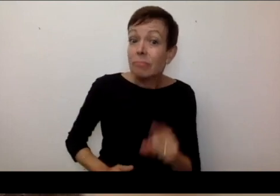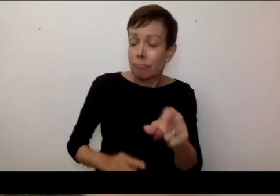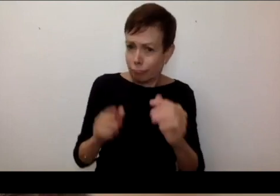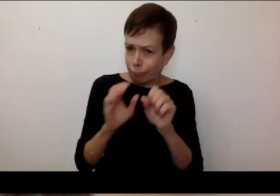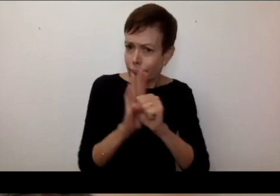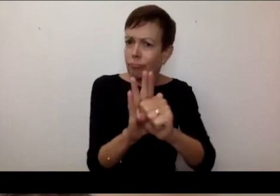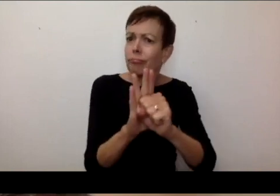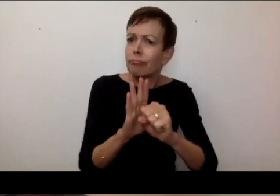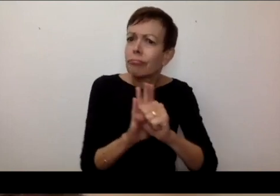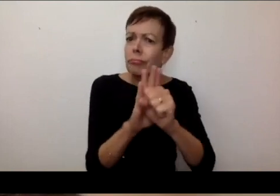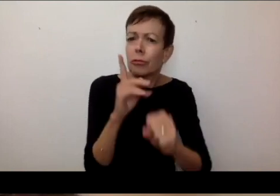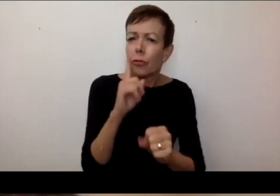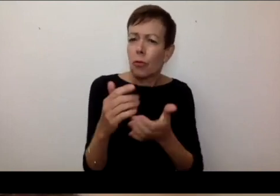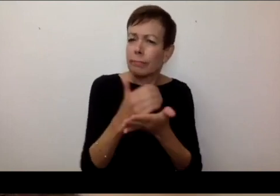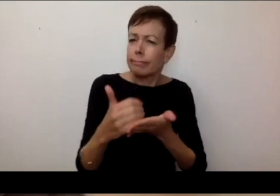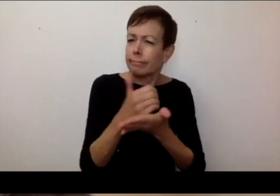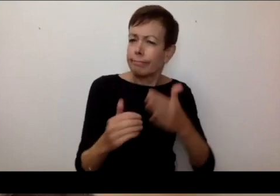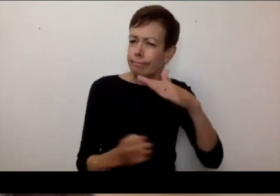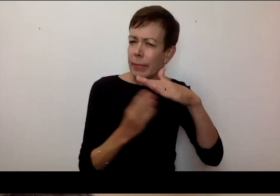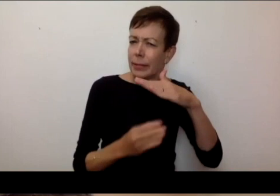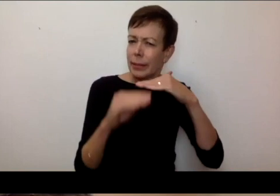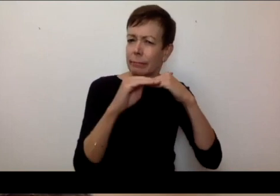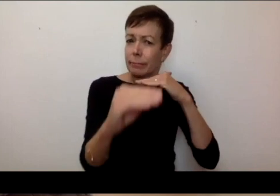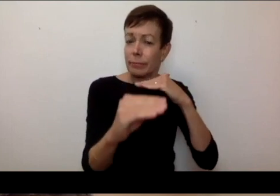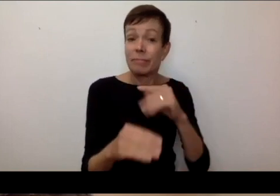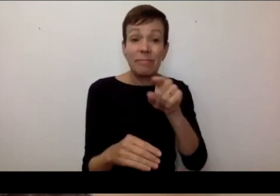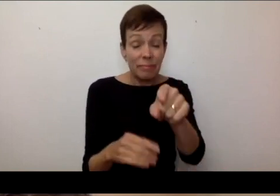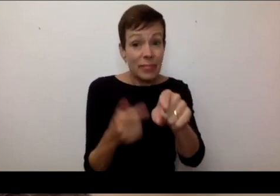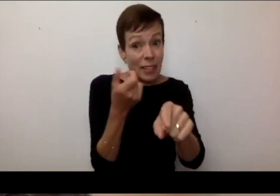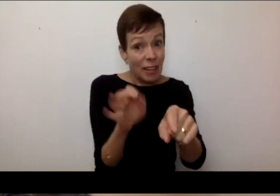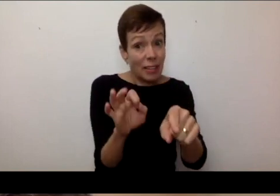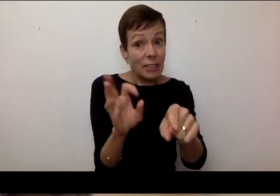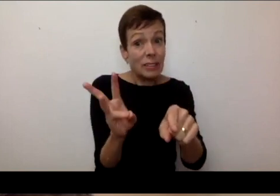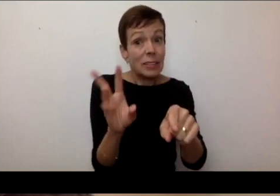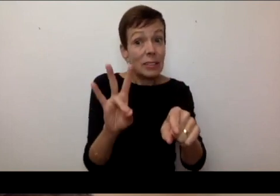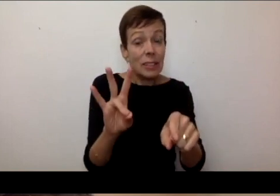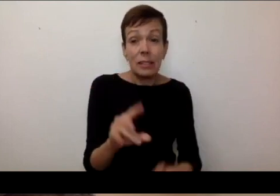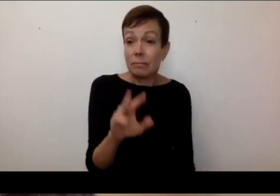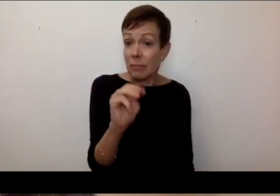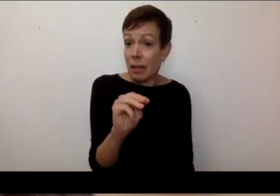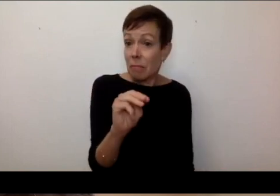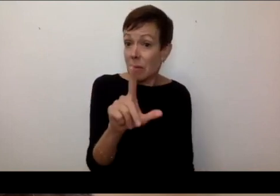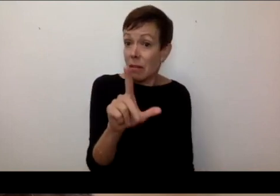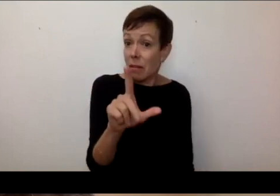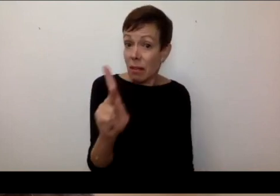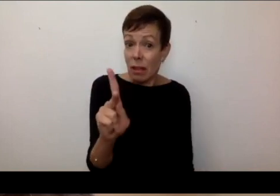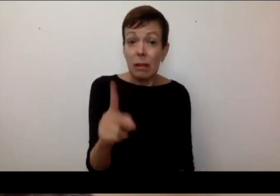this photo from the 1968 poor people's march led by martin luther king you can see the picket signs for a guaranteed annual